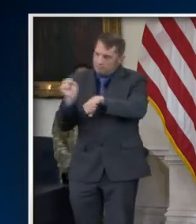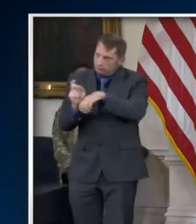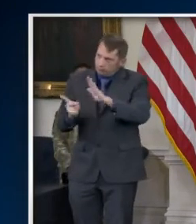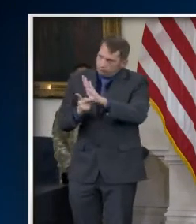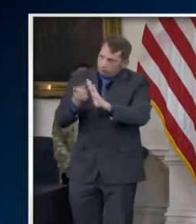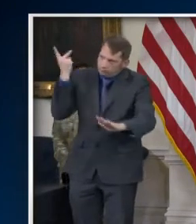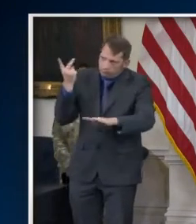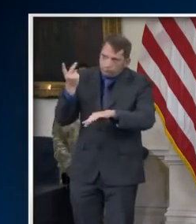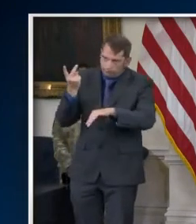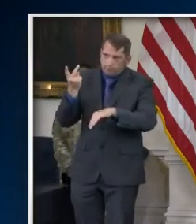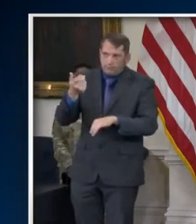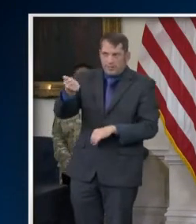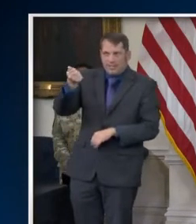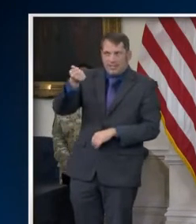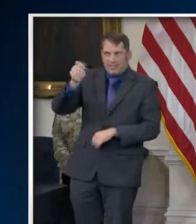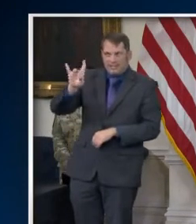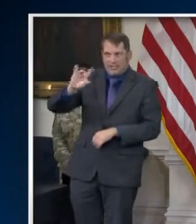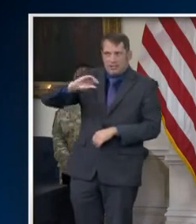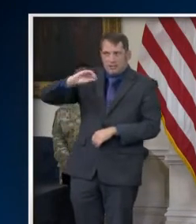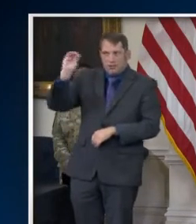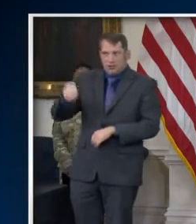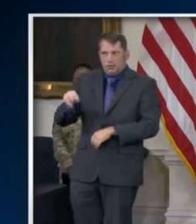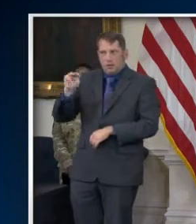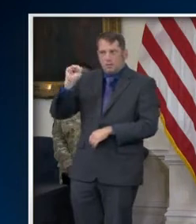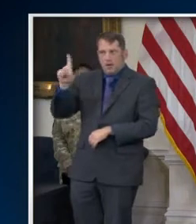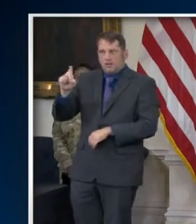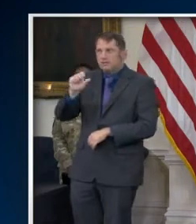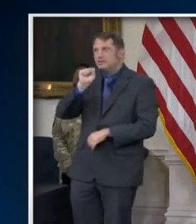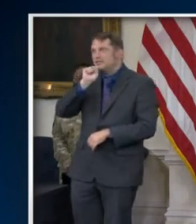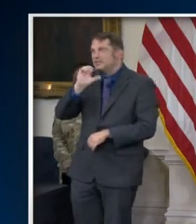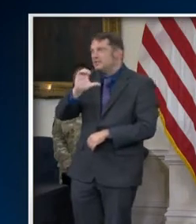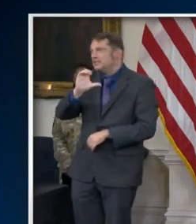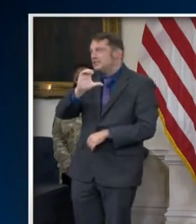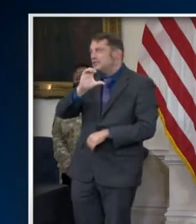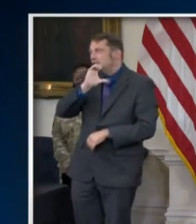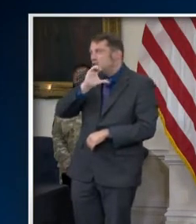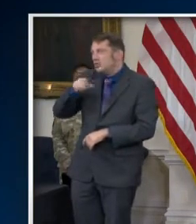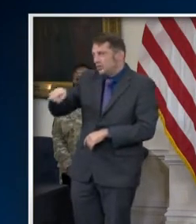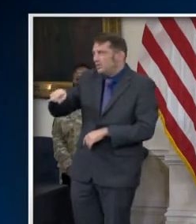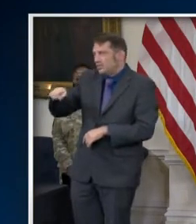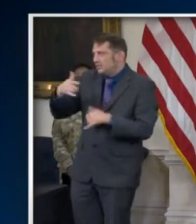THIS WILL INCLUDE REDOUBLING OUR EFFORTS TO REACH THE REMAINING